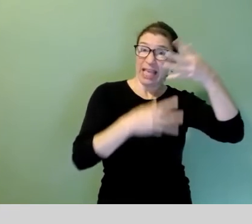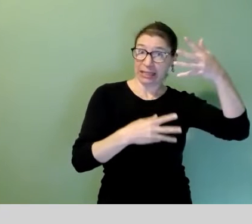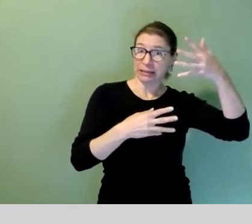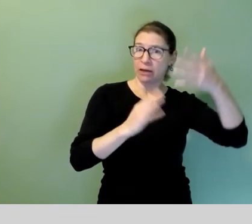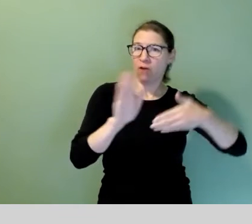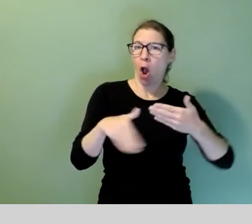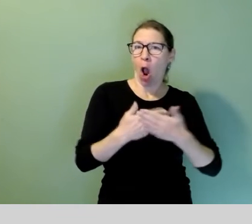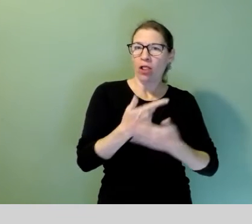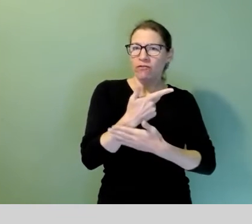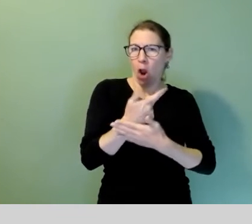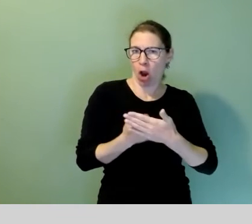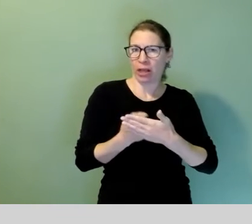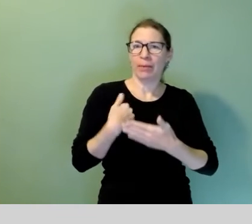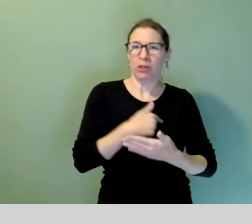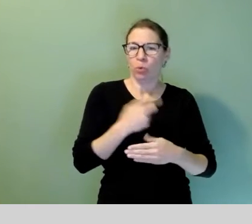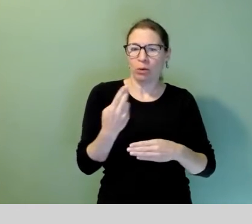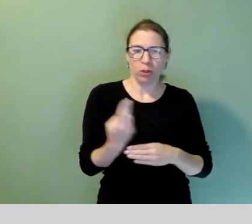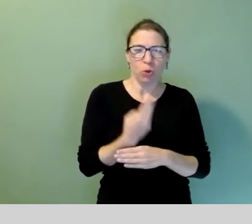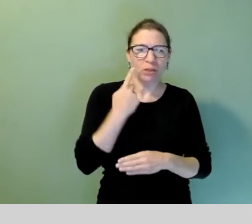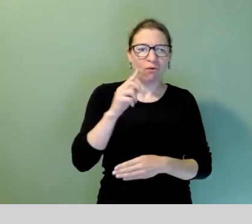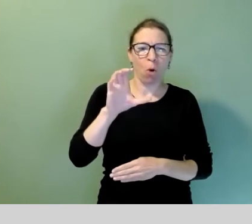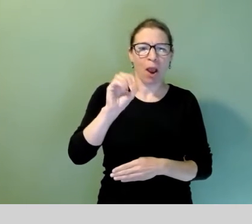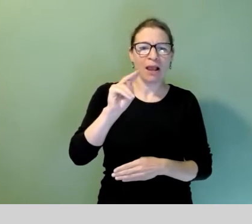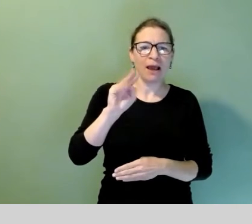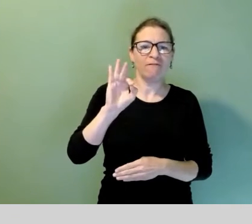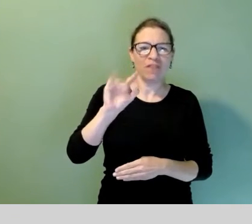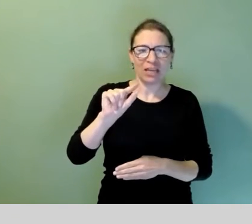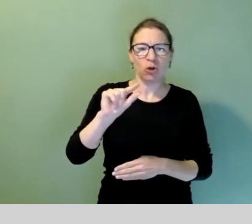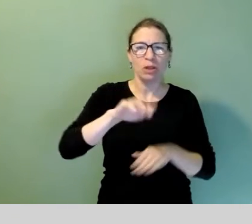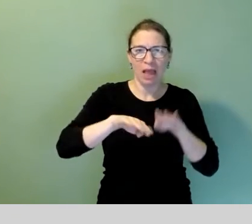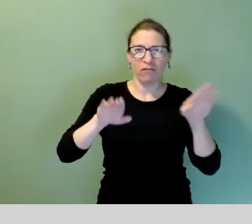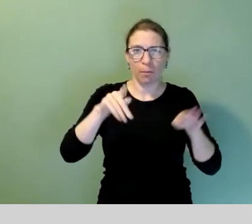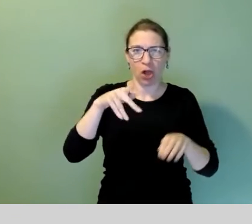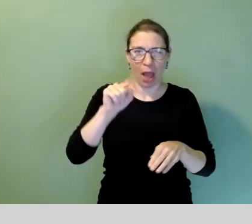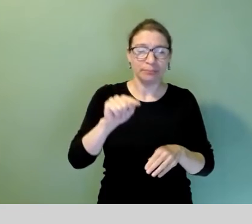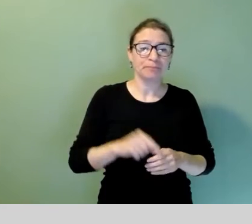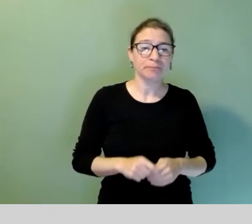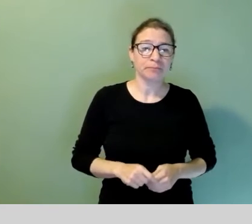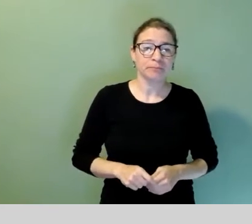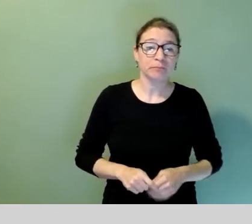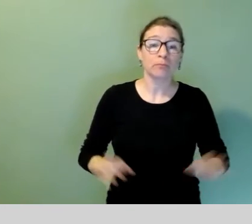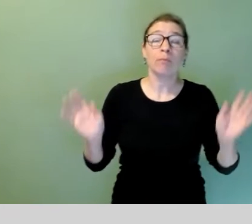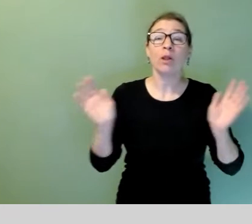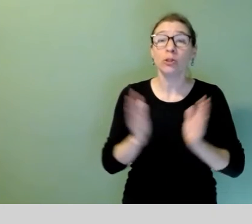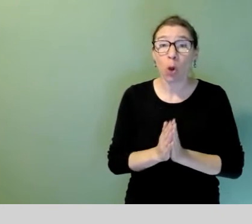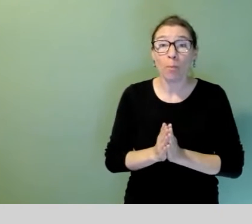that typically you would use in a figure level plot. So for relationship plot you would typically